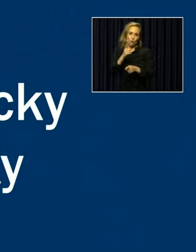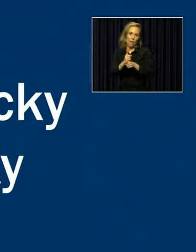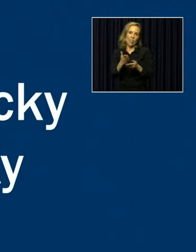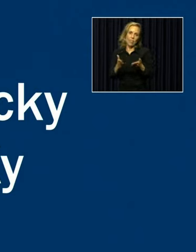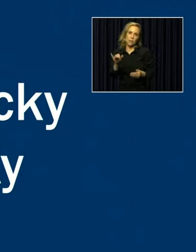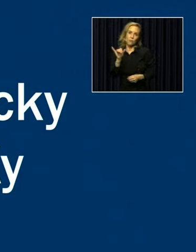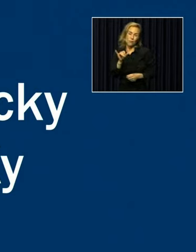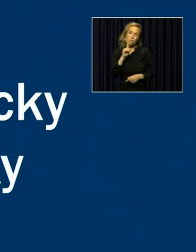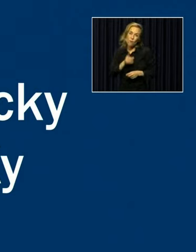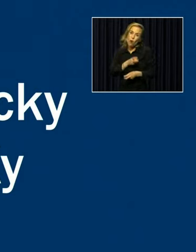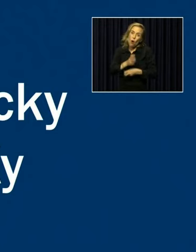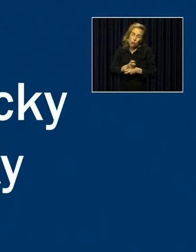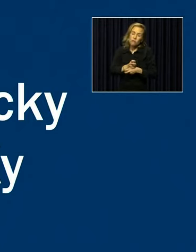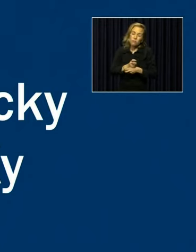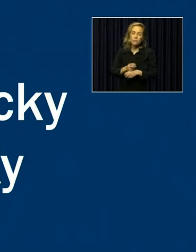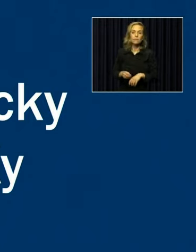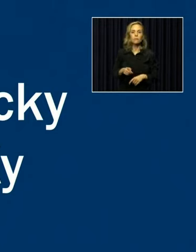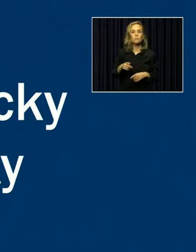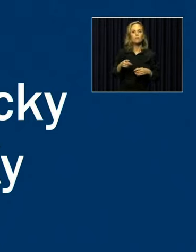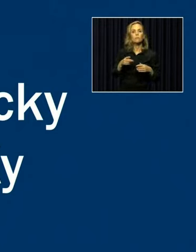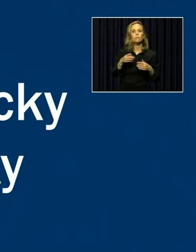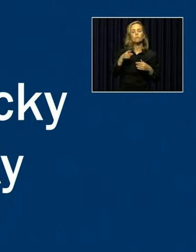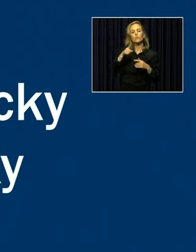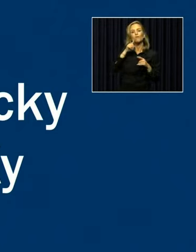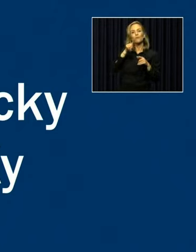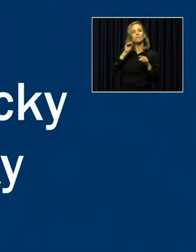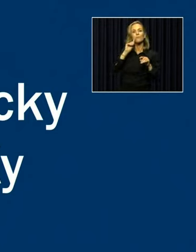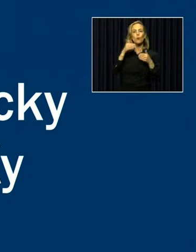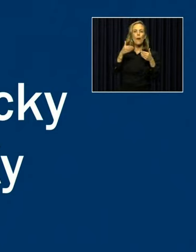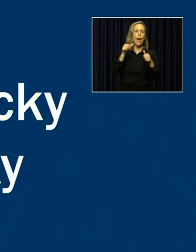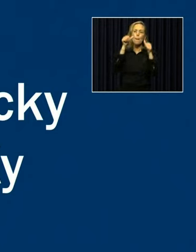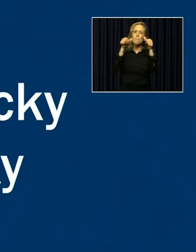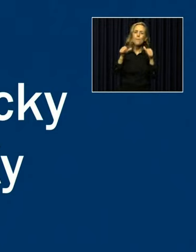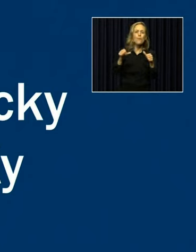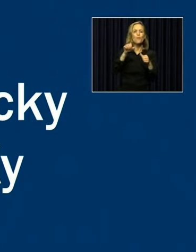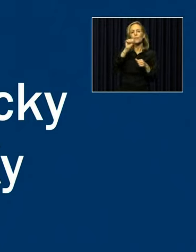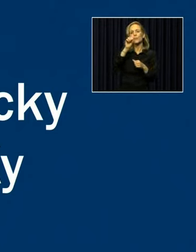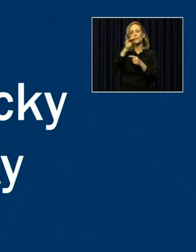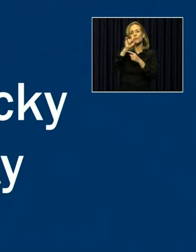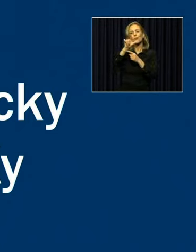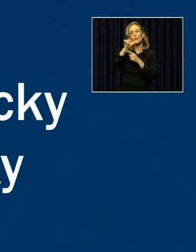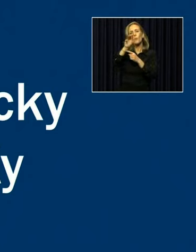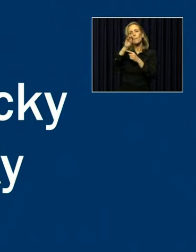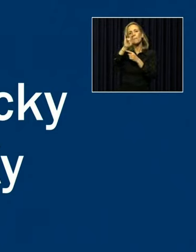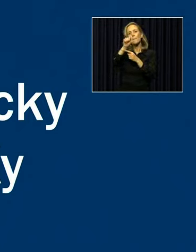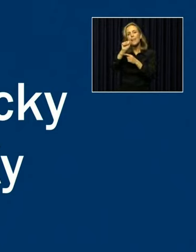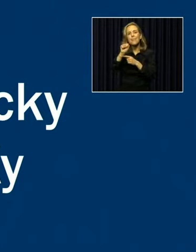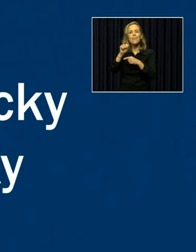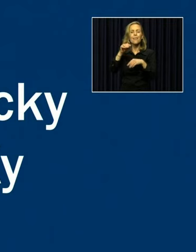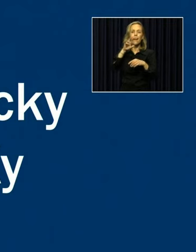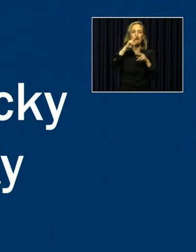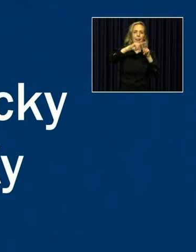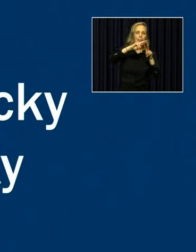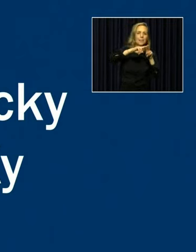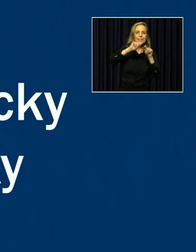SAVES LIVES AS WE'LL TALK ABOUT. I THOUGHT THIS WAS PRETTY